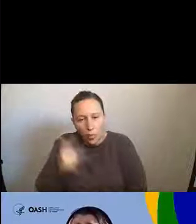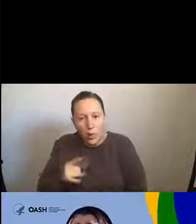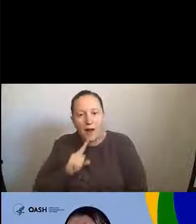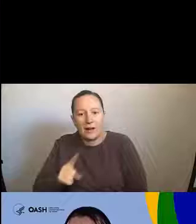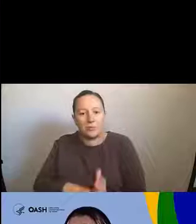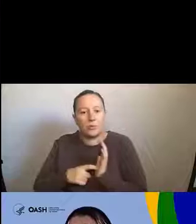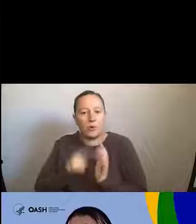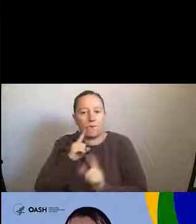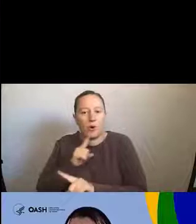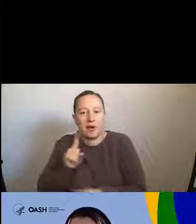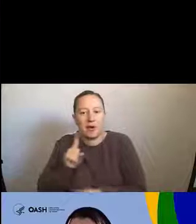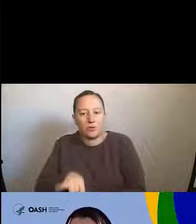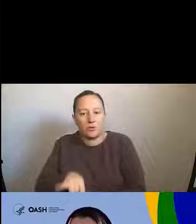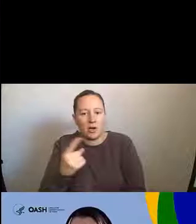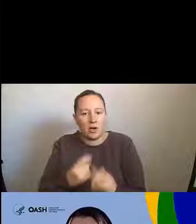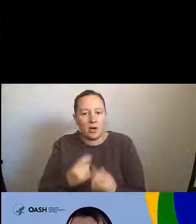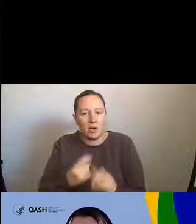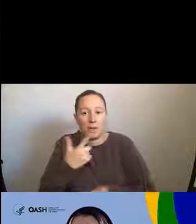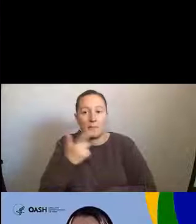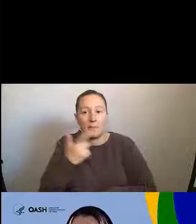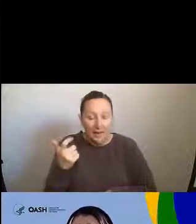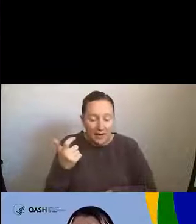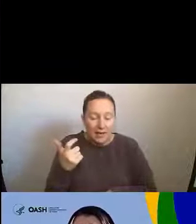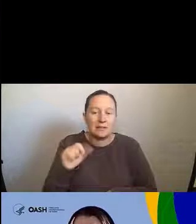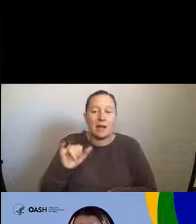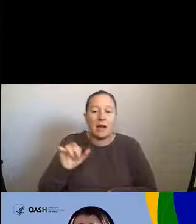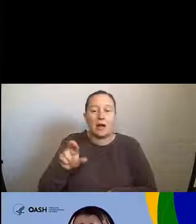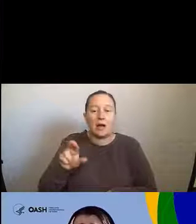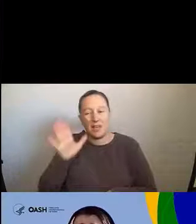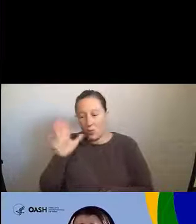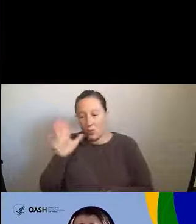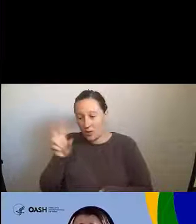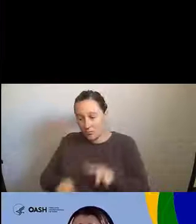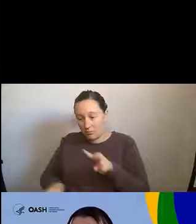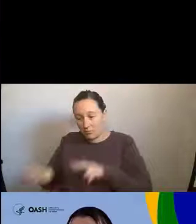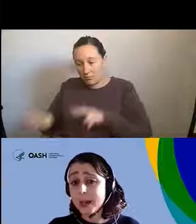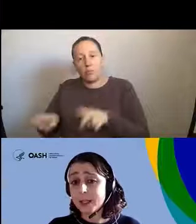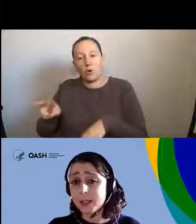And this is because the IRB in assessing this criterion is going to ask